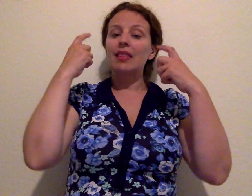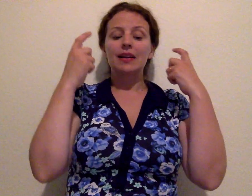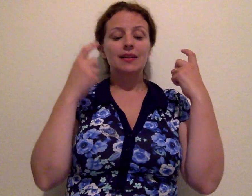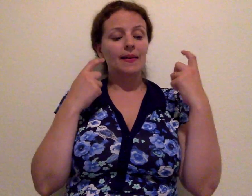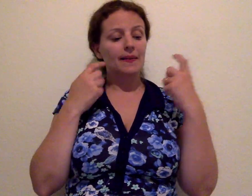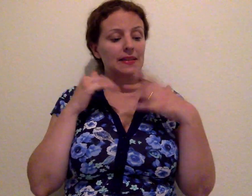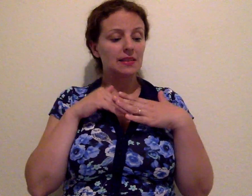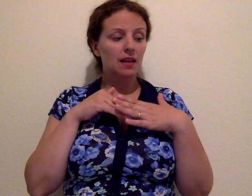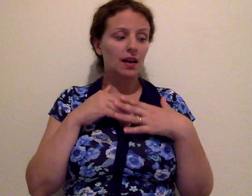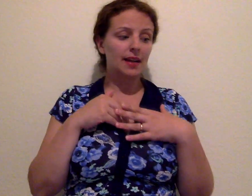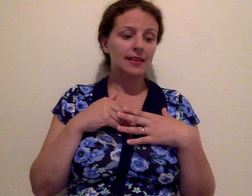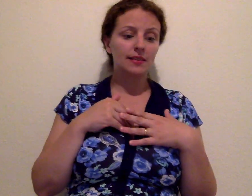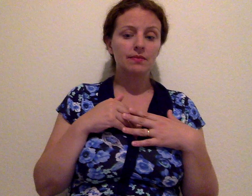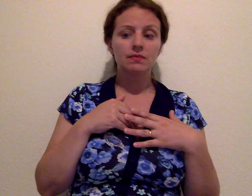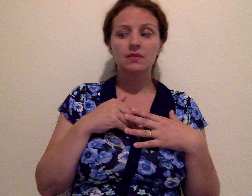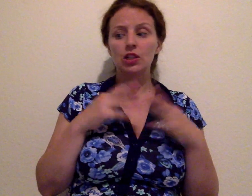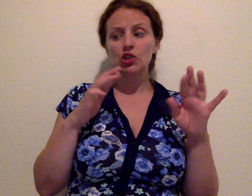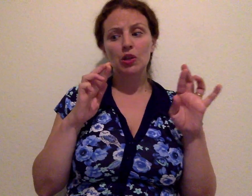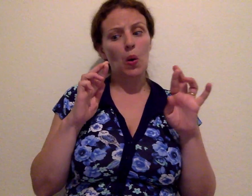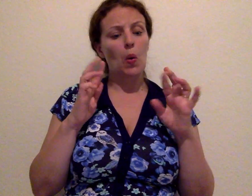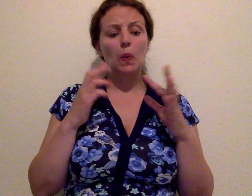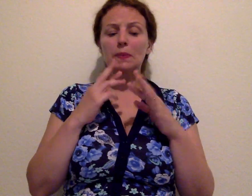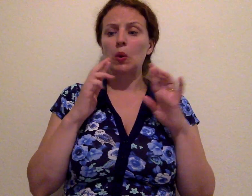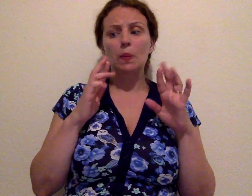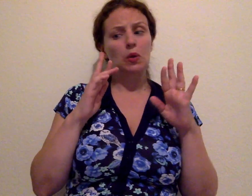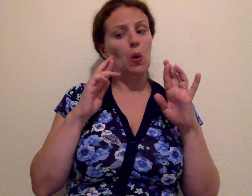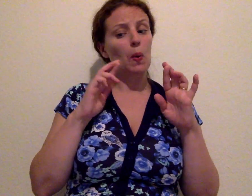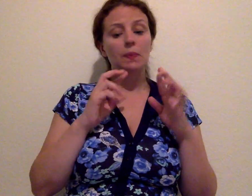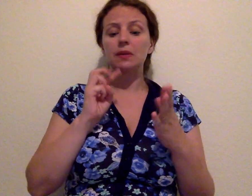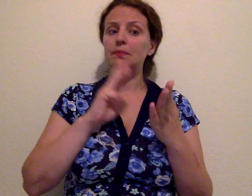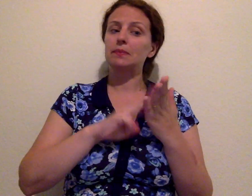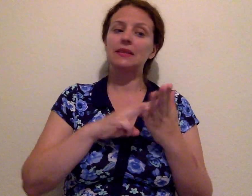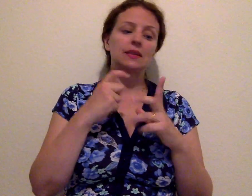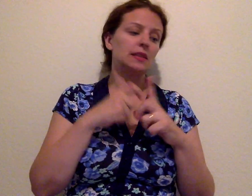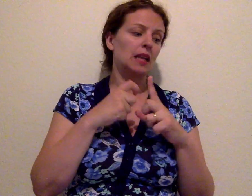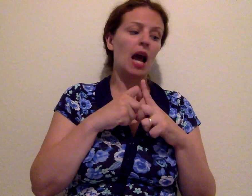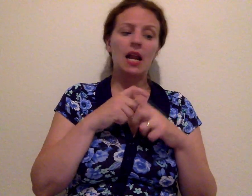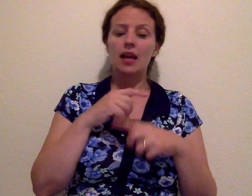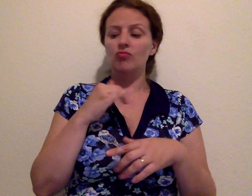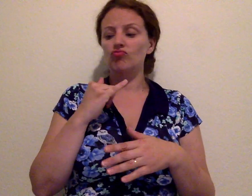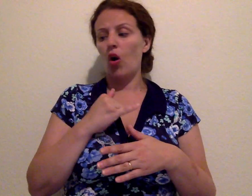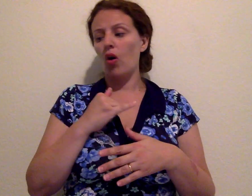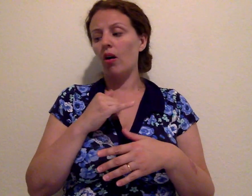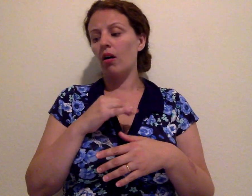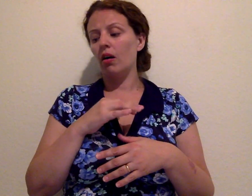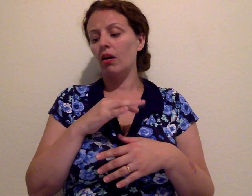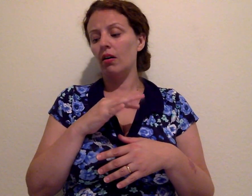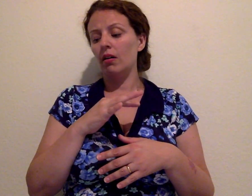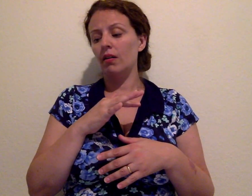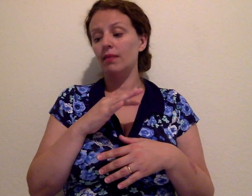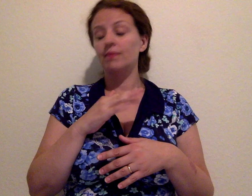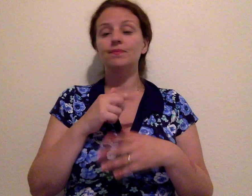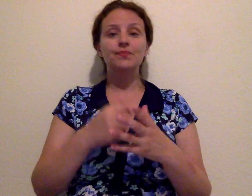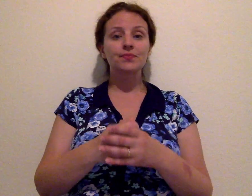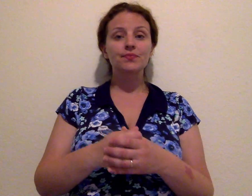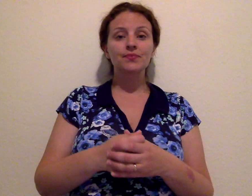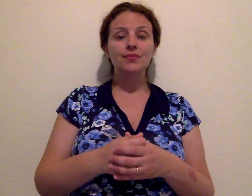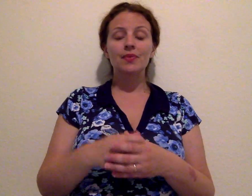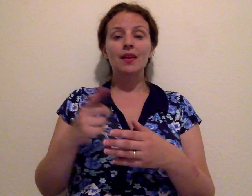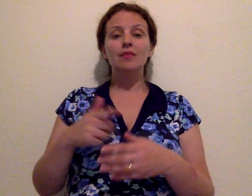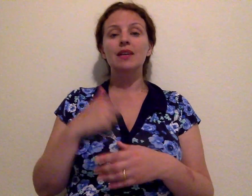She was thinking that hopefully Mr Knightley was wrong.